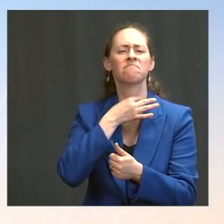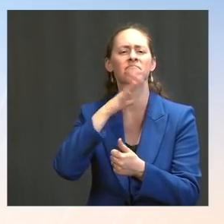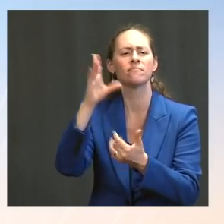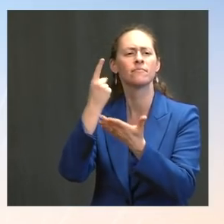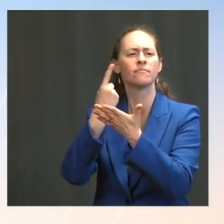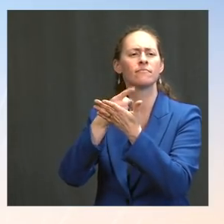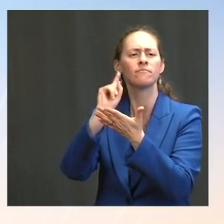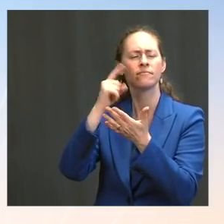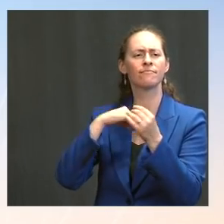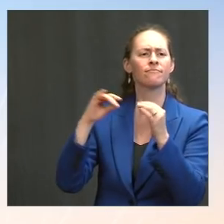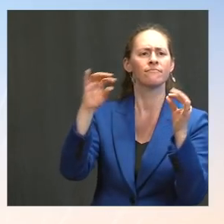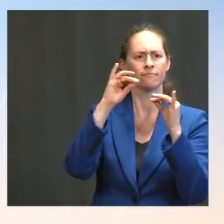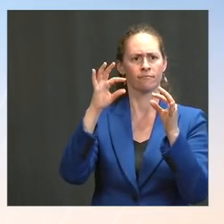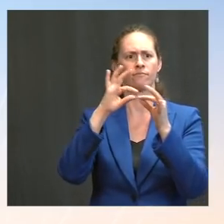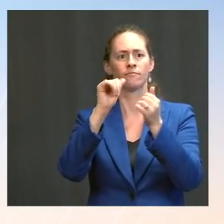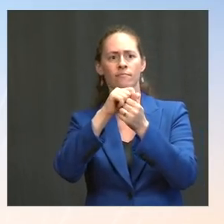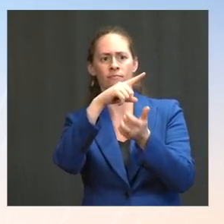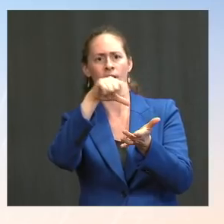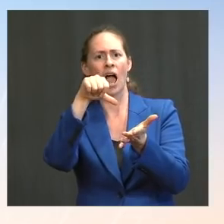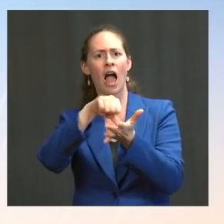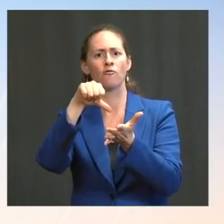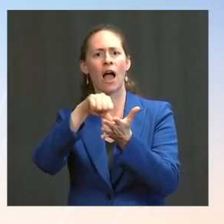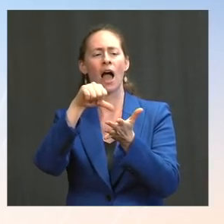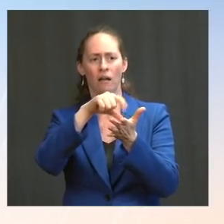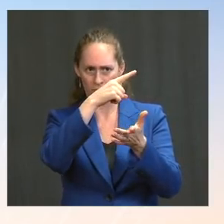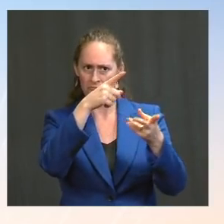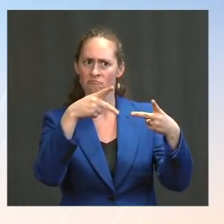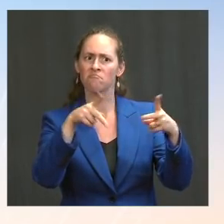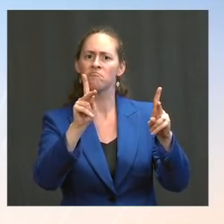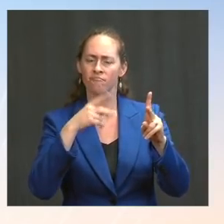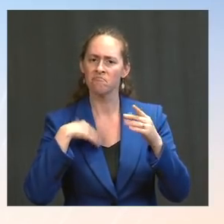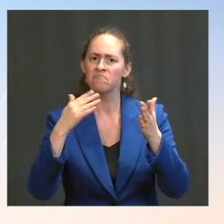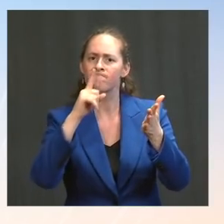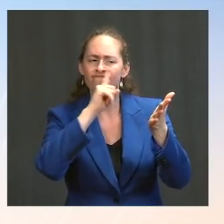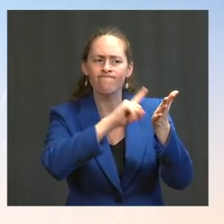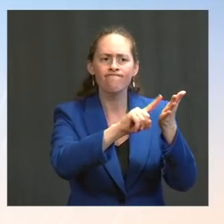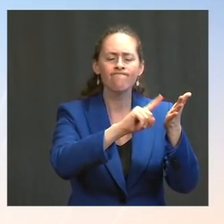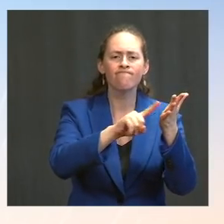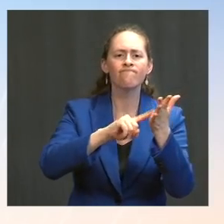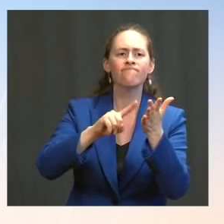to allow inspections to continue at the main sites expired,